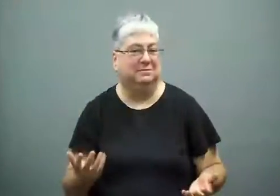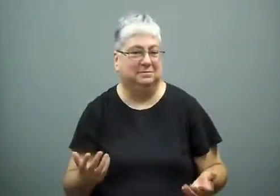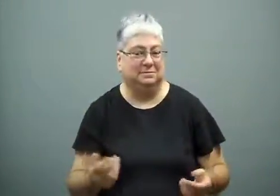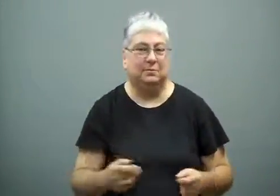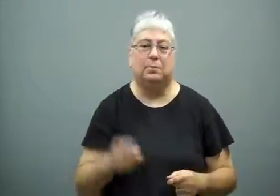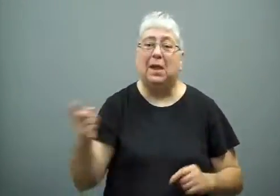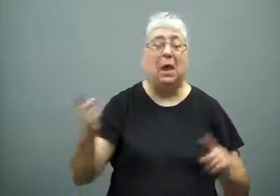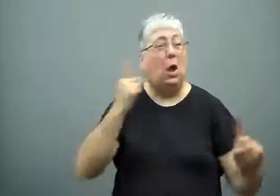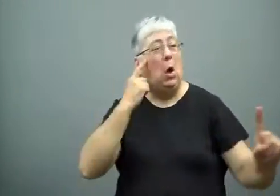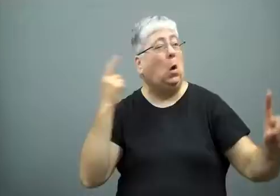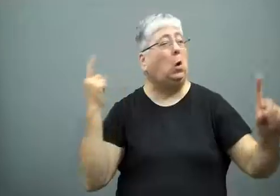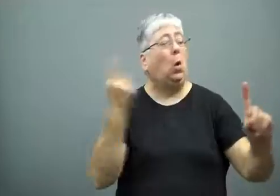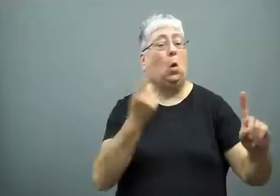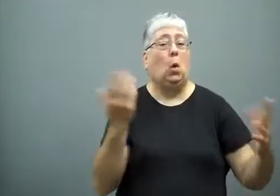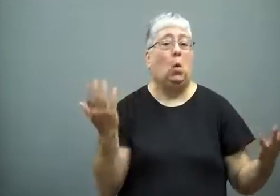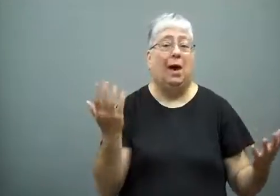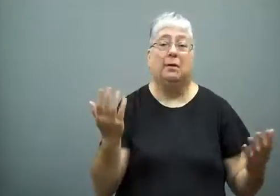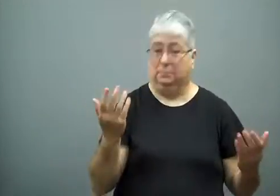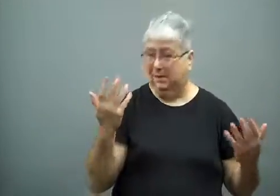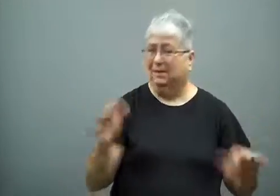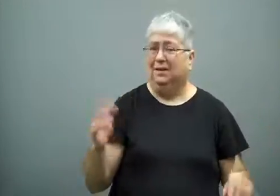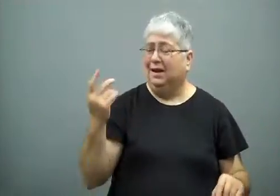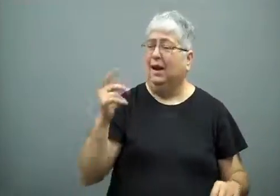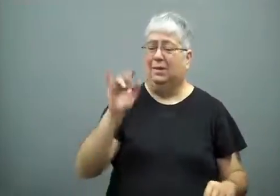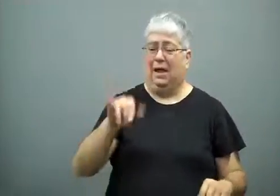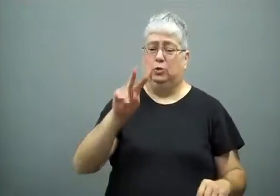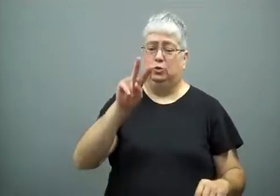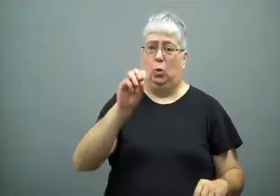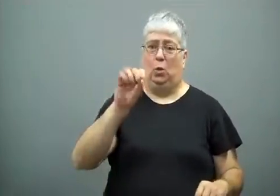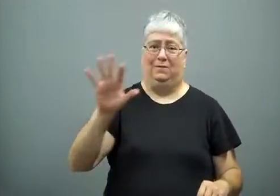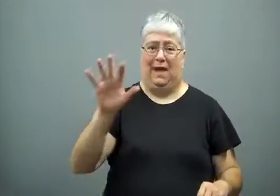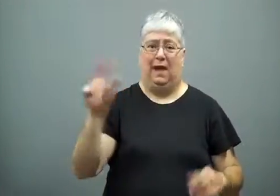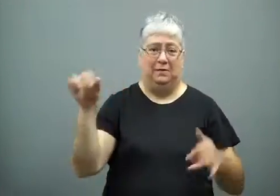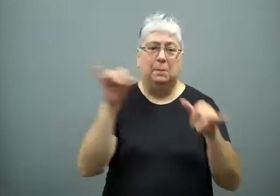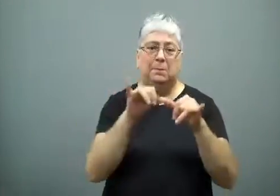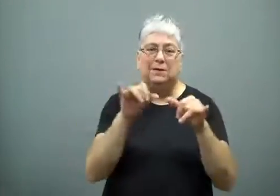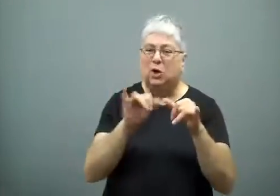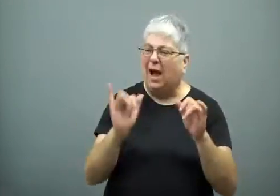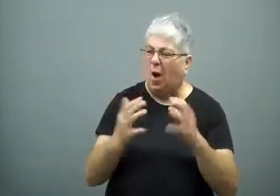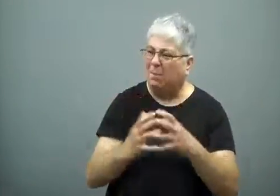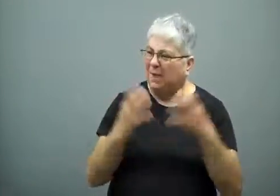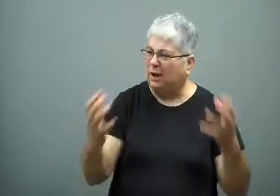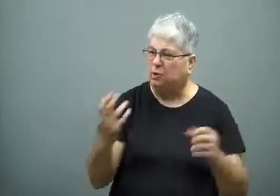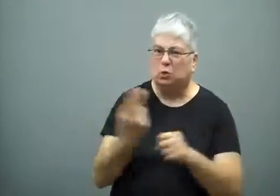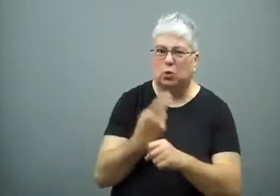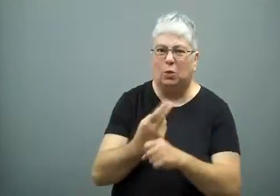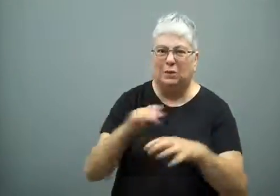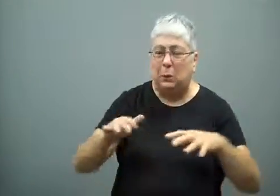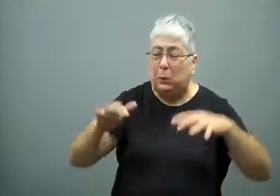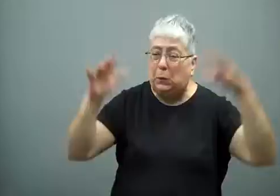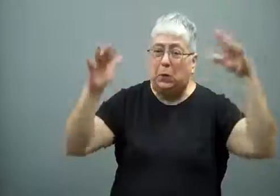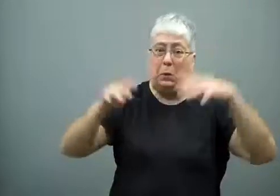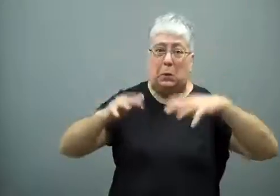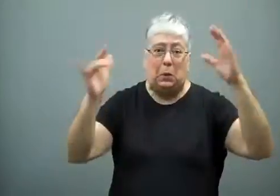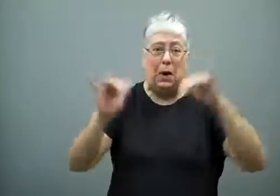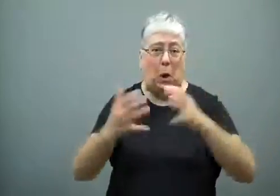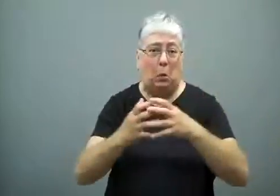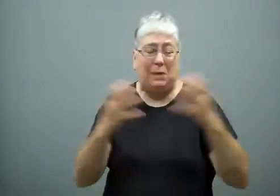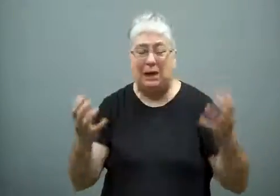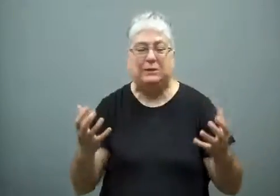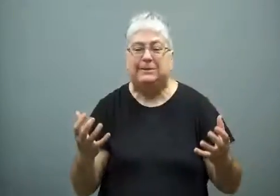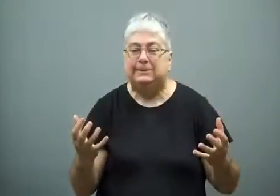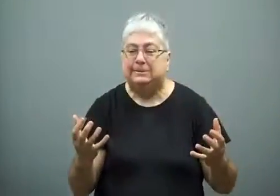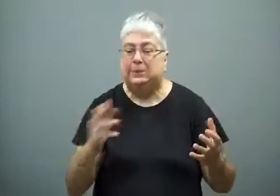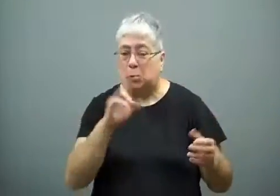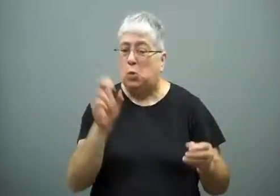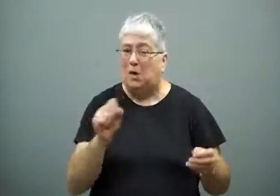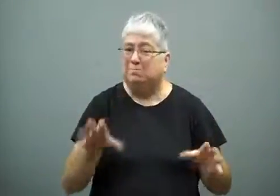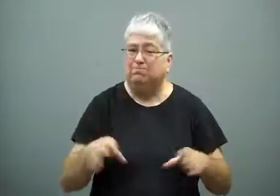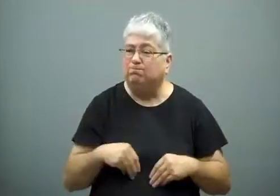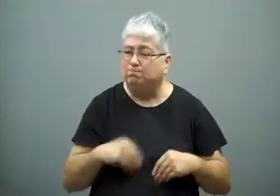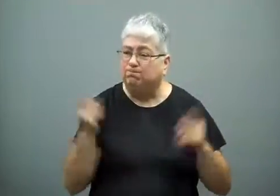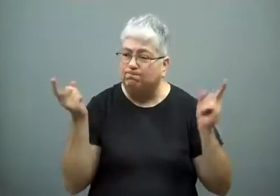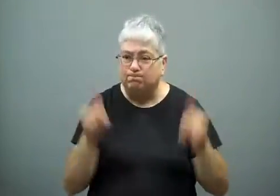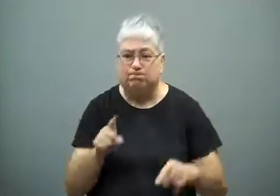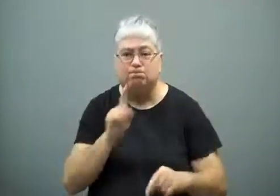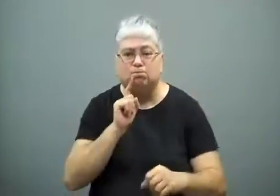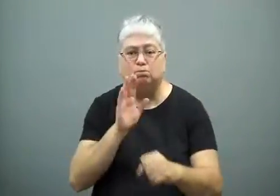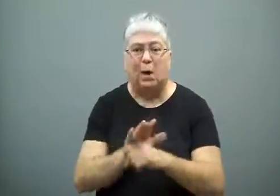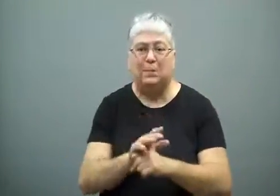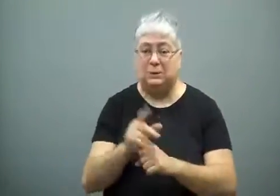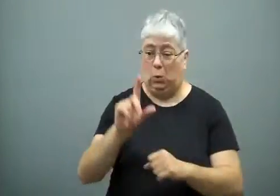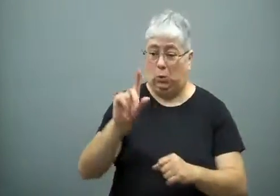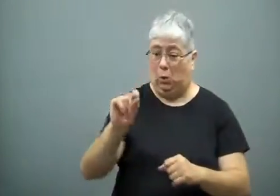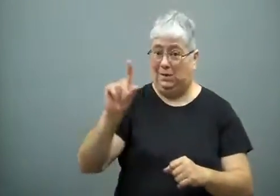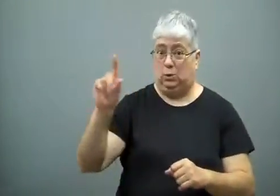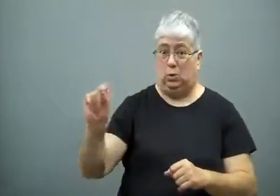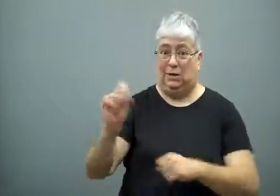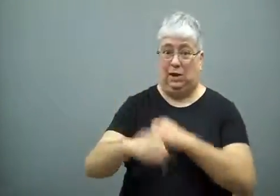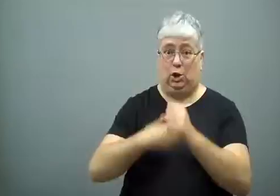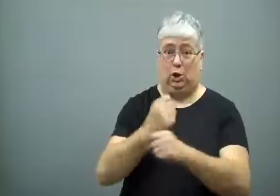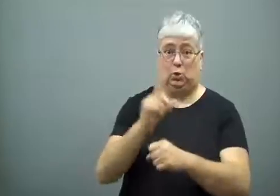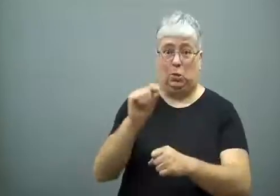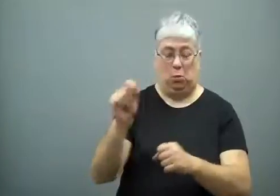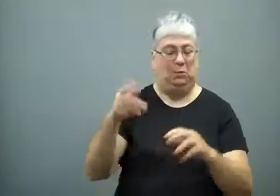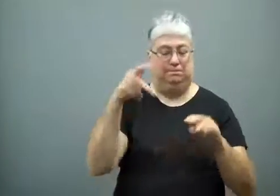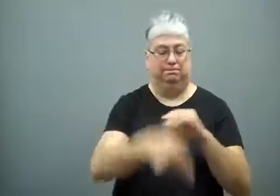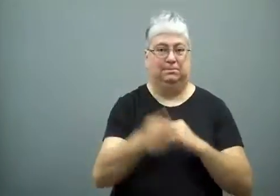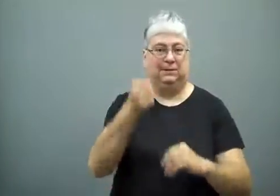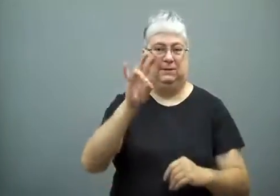Goals were set in 2005 when carbon emissions were measured.